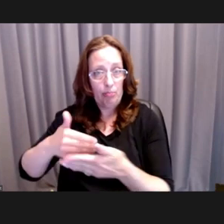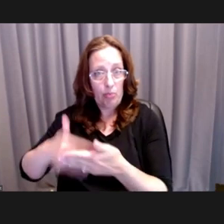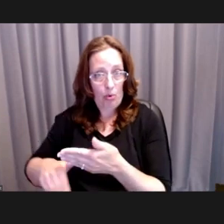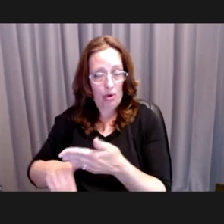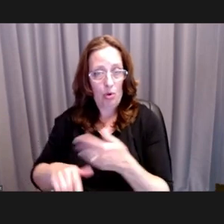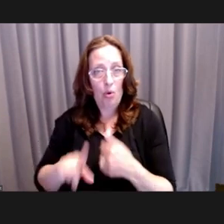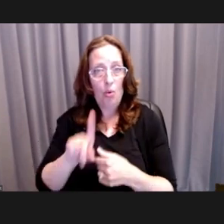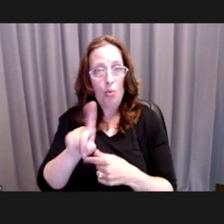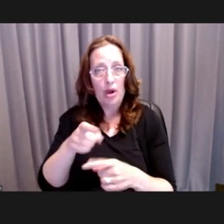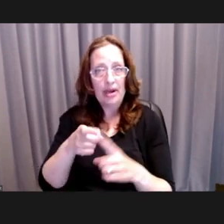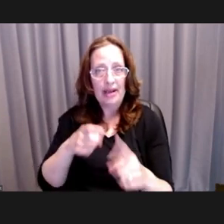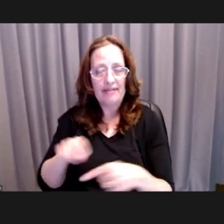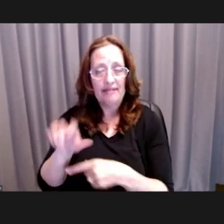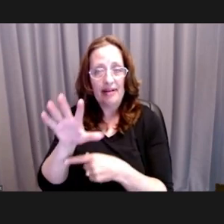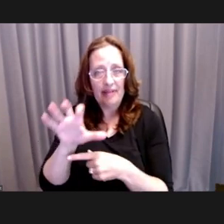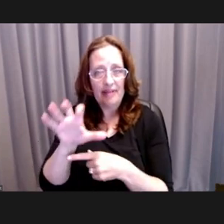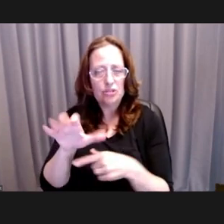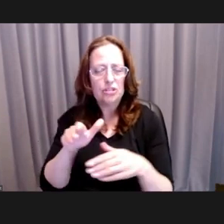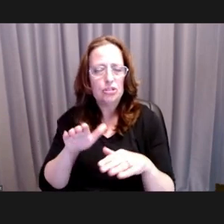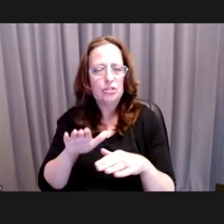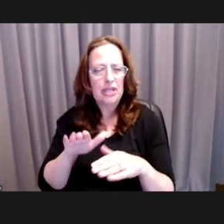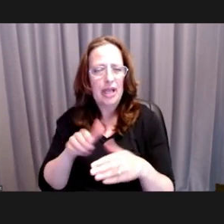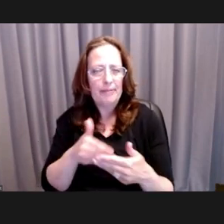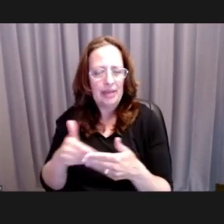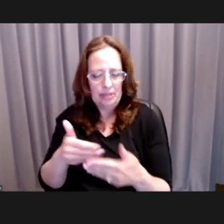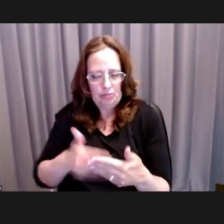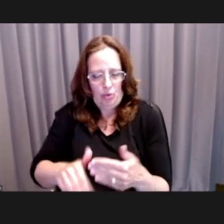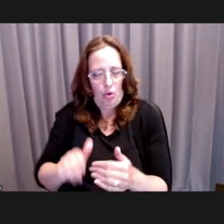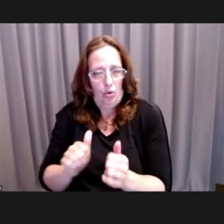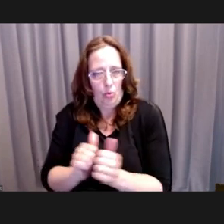When you start to look at kids getting into adolescence and even their teen years, that